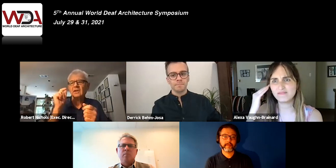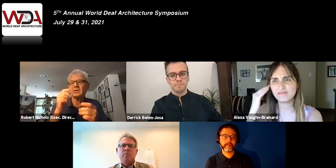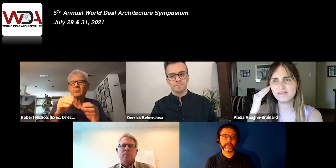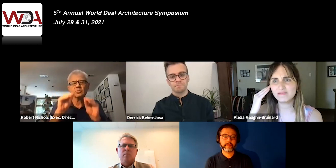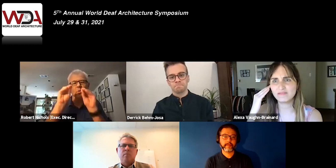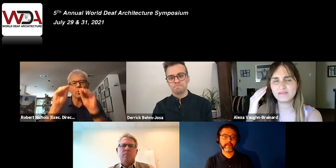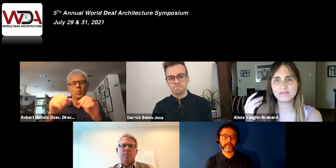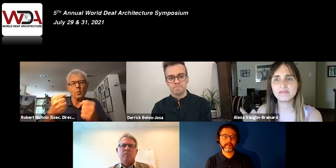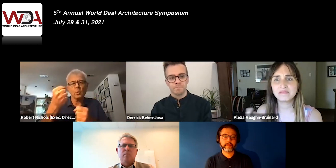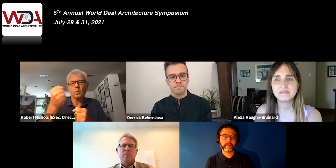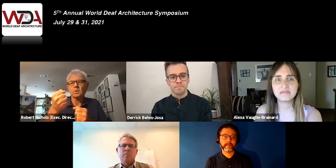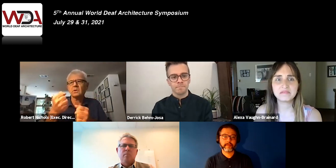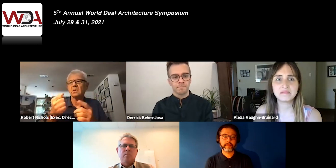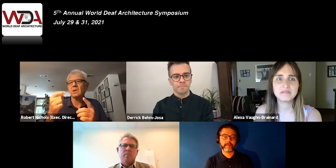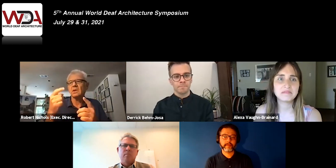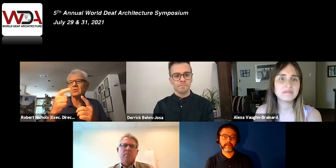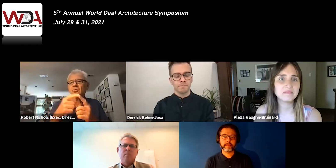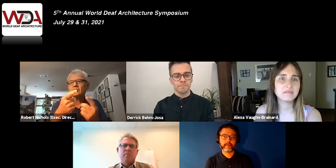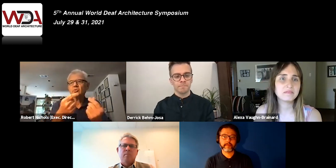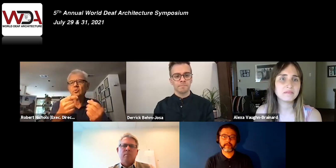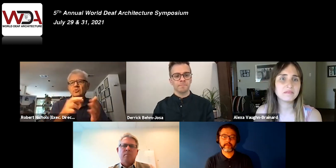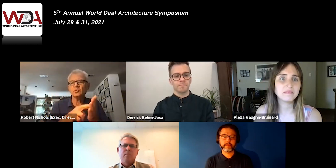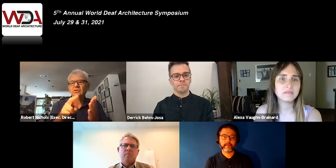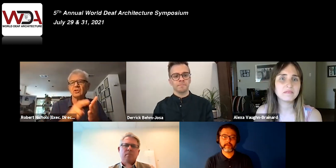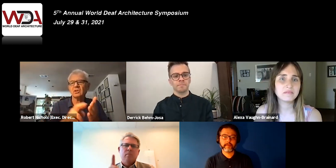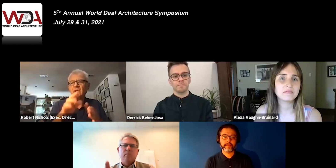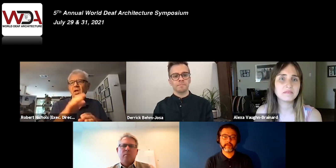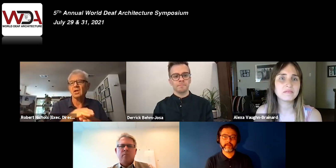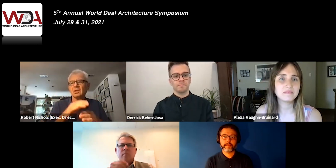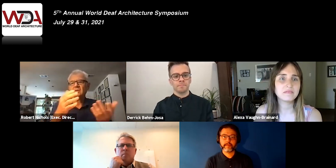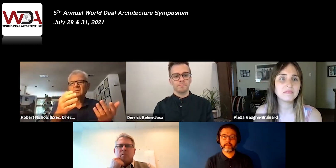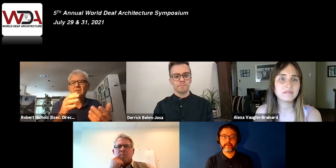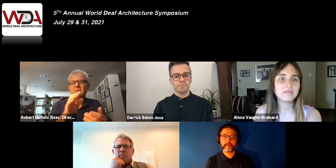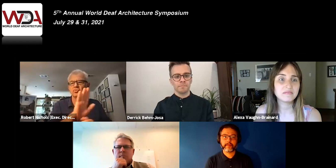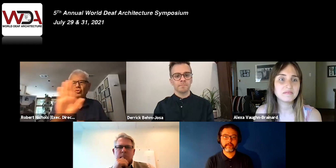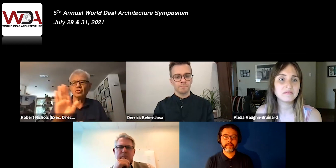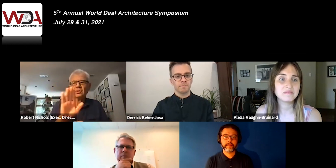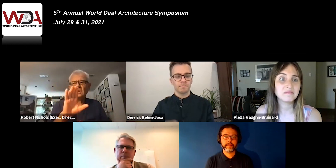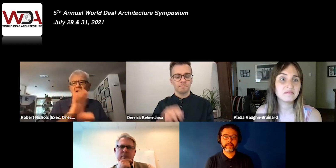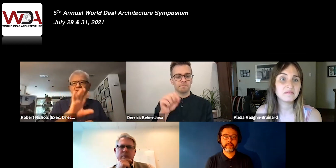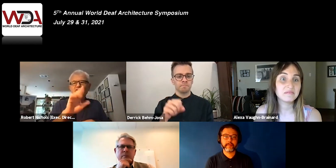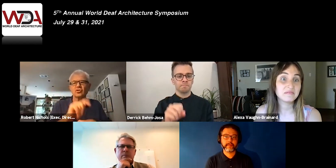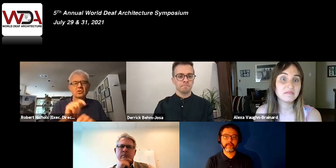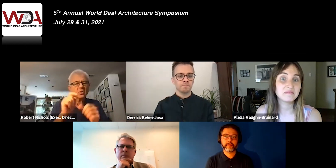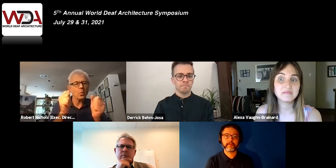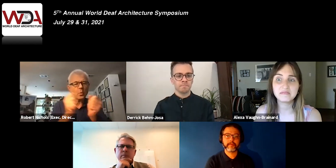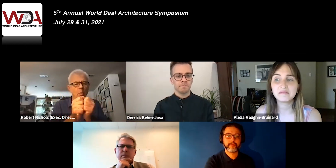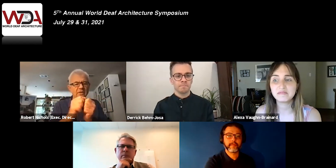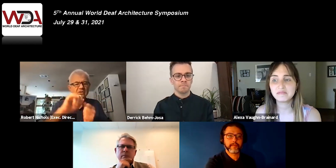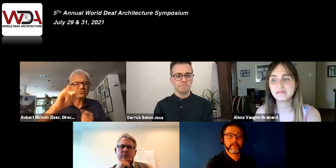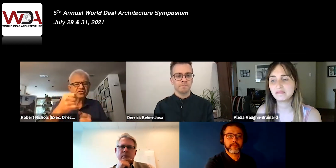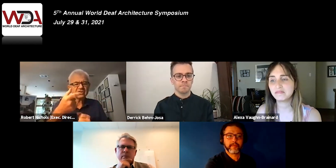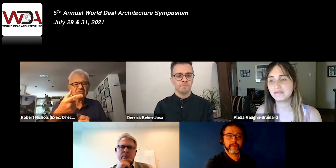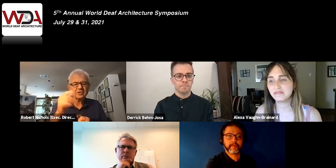And what's happening with Gallaudet putting it on hold, related to research regarding